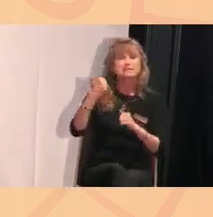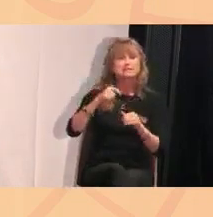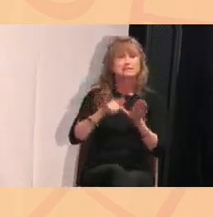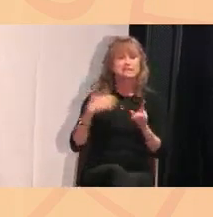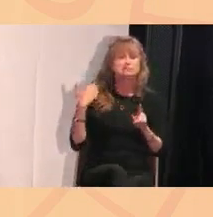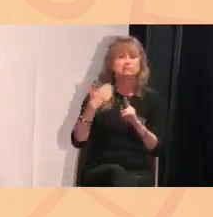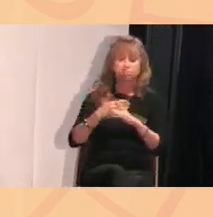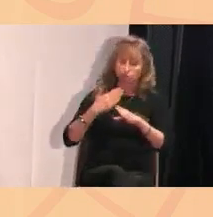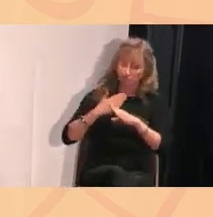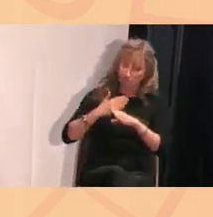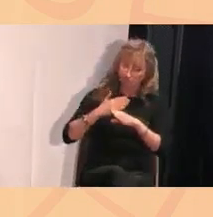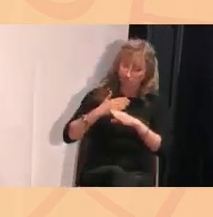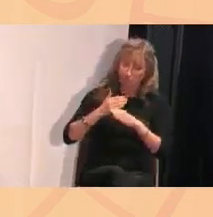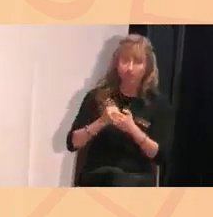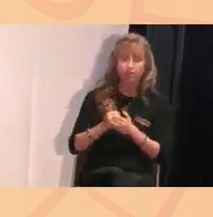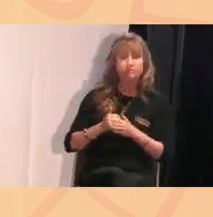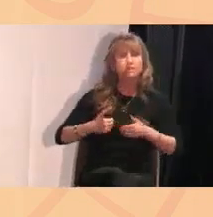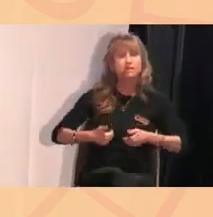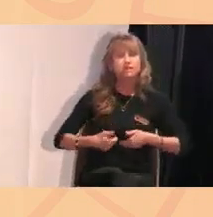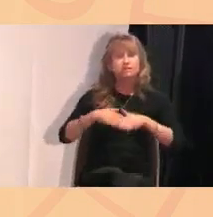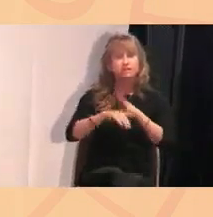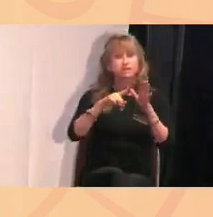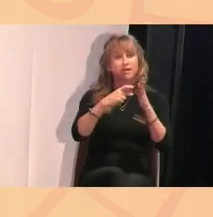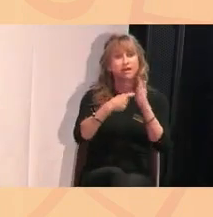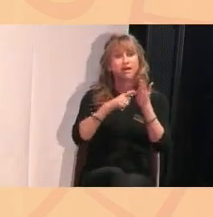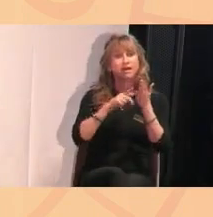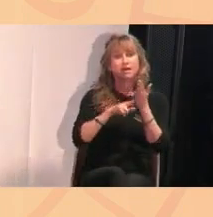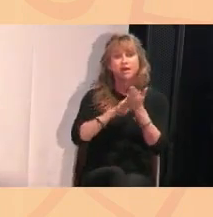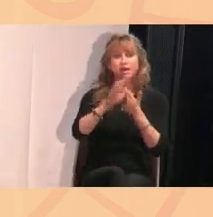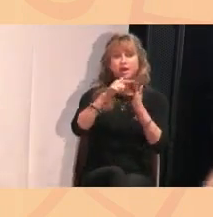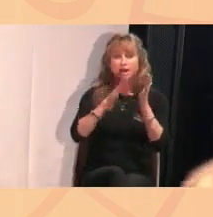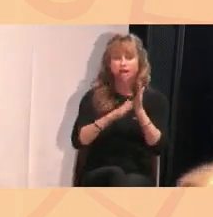history at our universities or at art schools today.